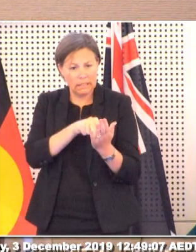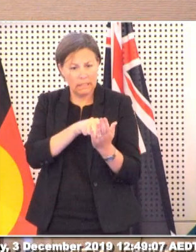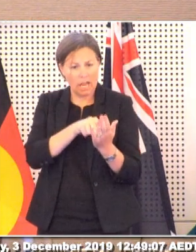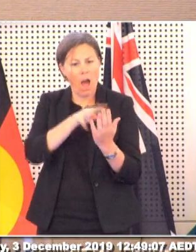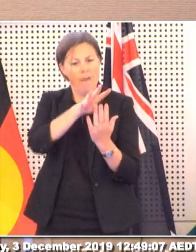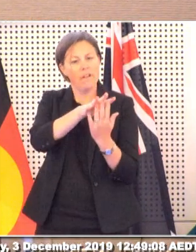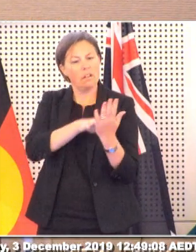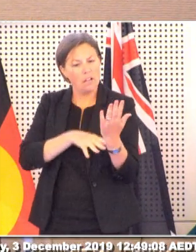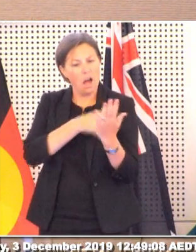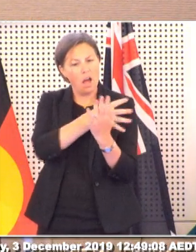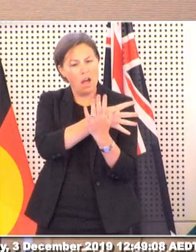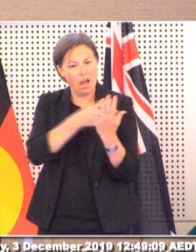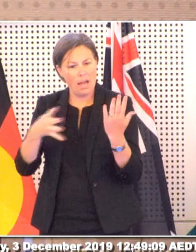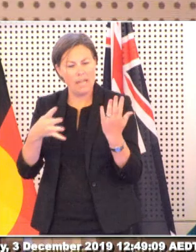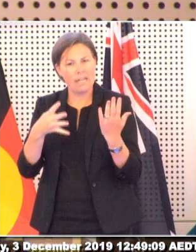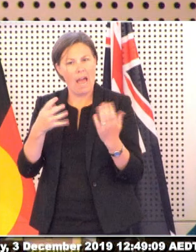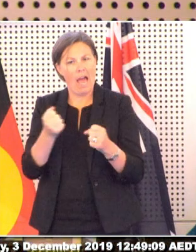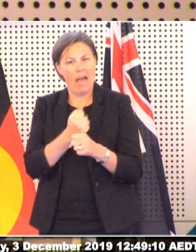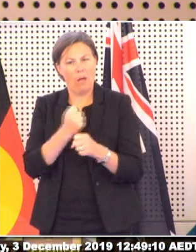And I will just check if it’s got a separate tab number.